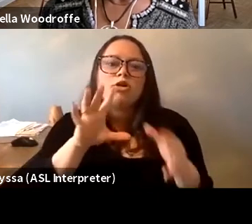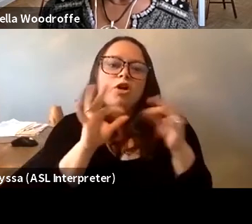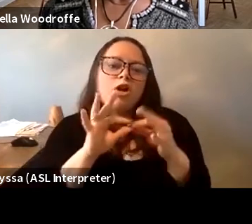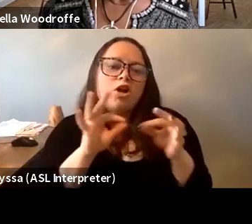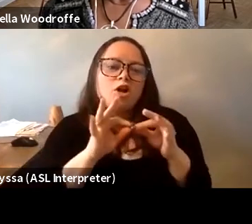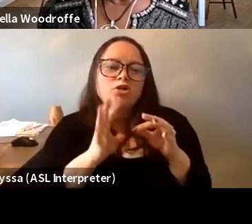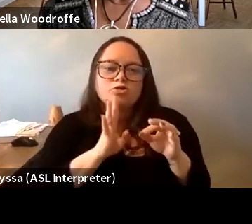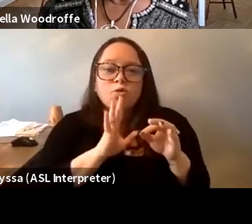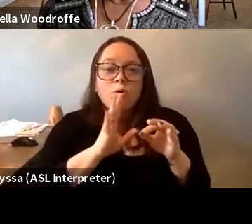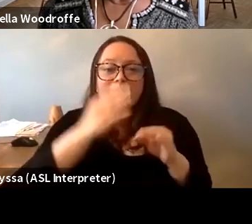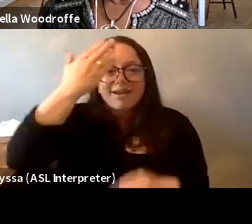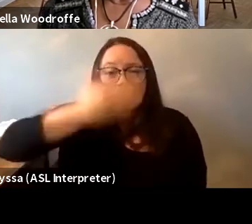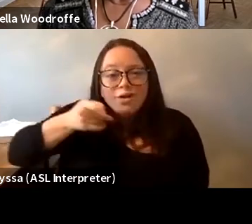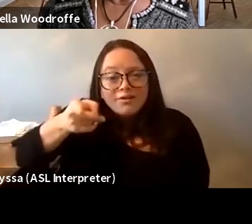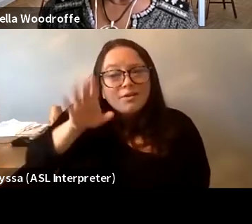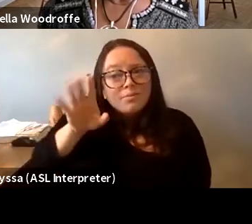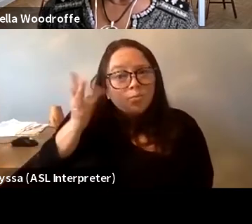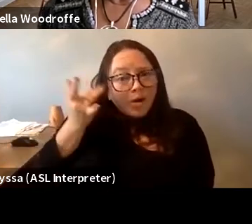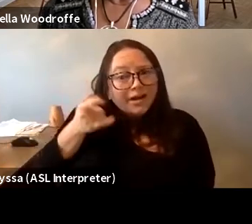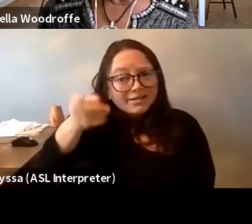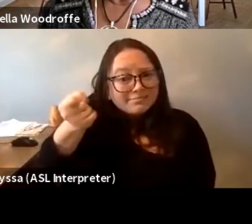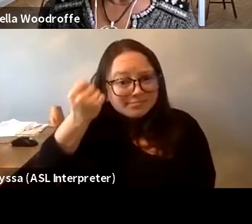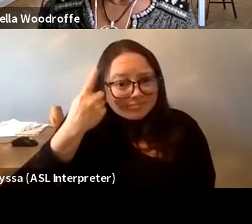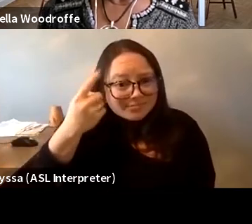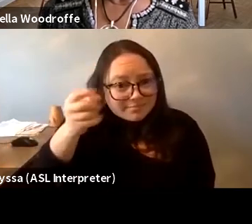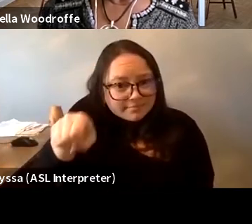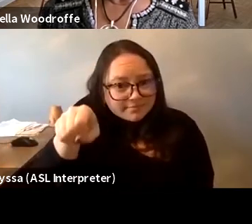it takes a lot. But what concerns me more, as a black